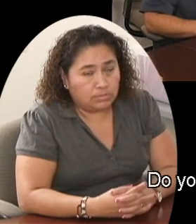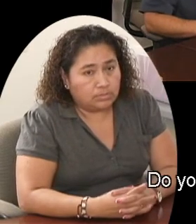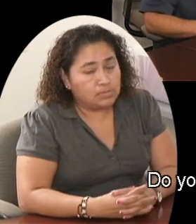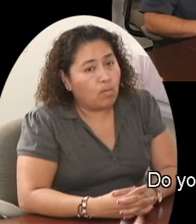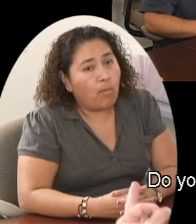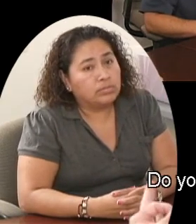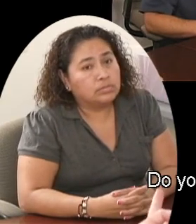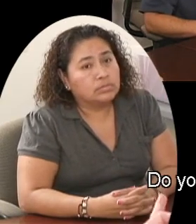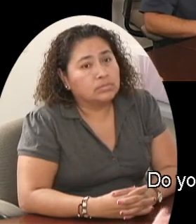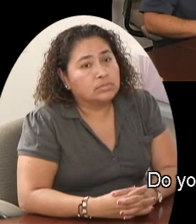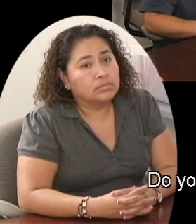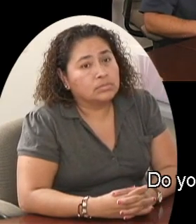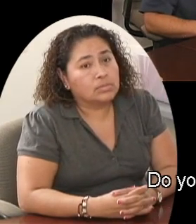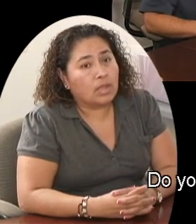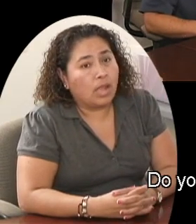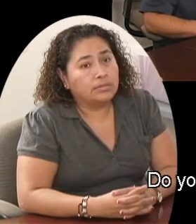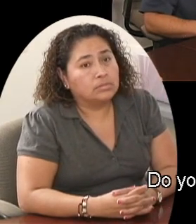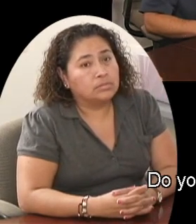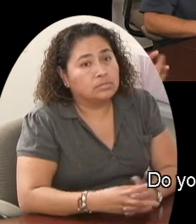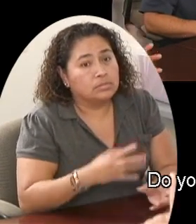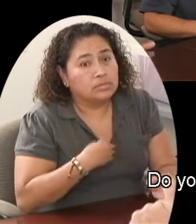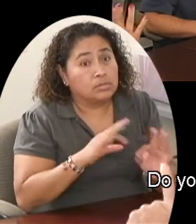Do you live alone?